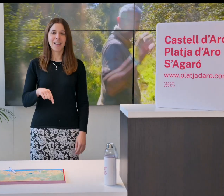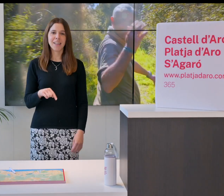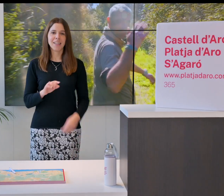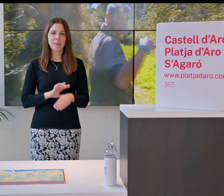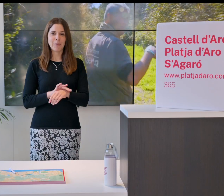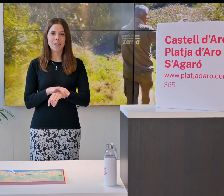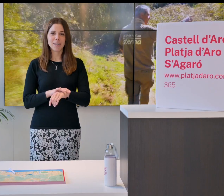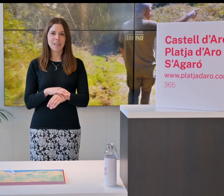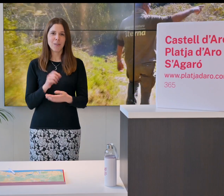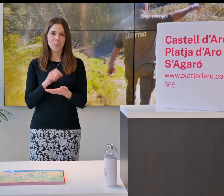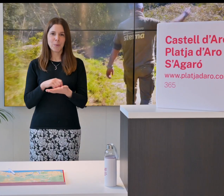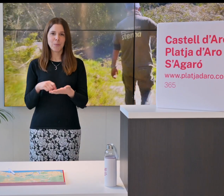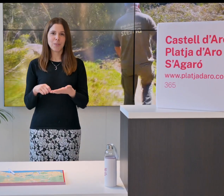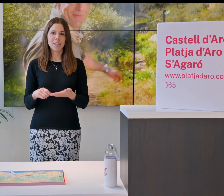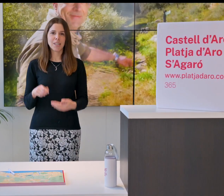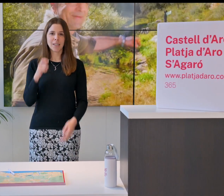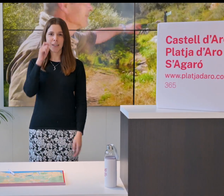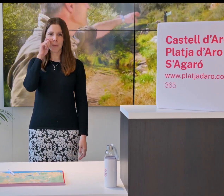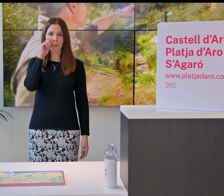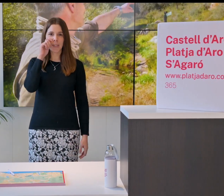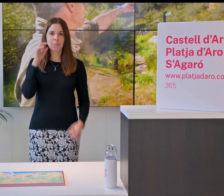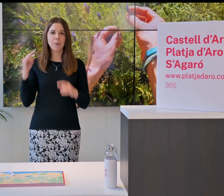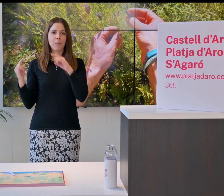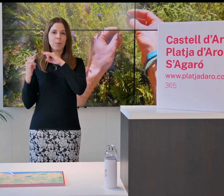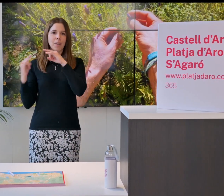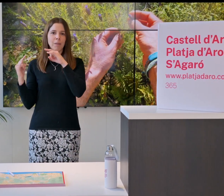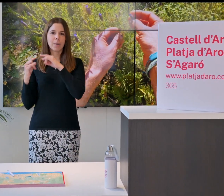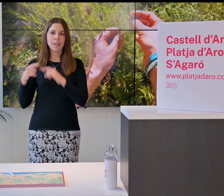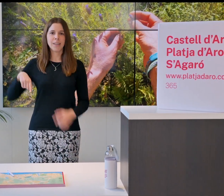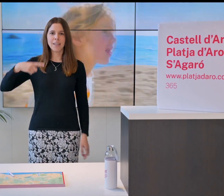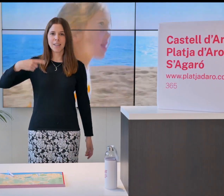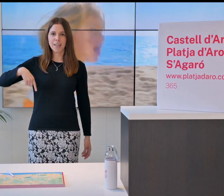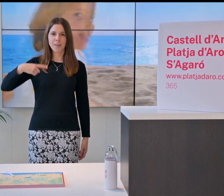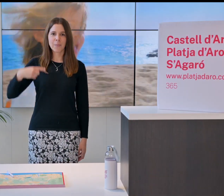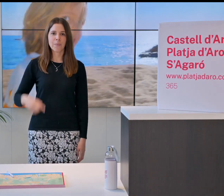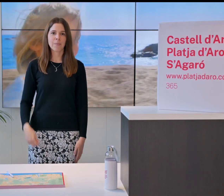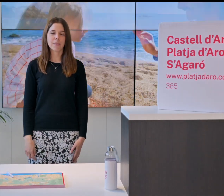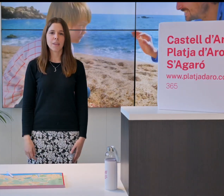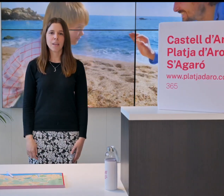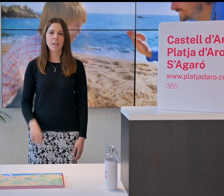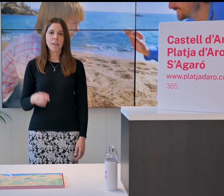At the Tourist Office of Platja d'Aro, We have a magnetic loop.